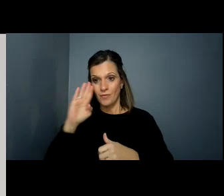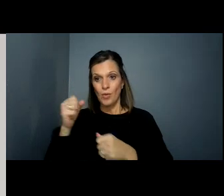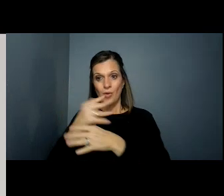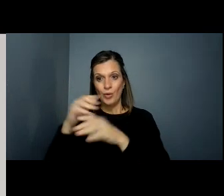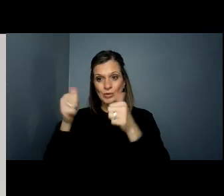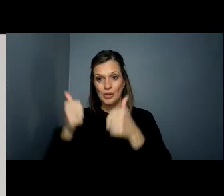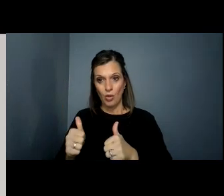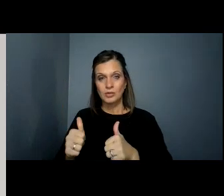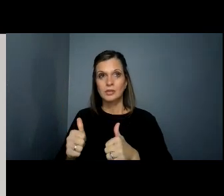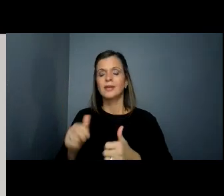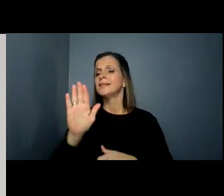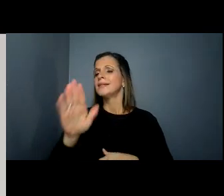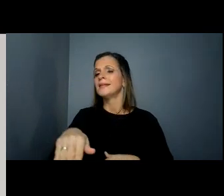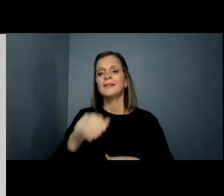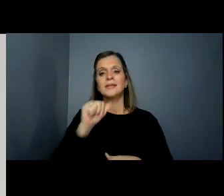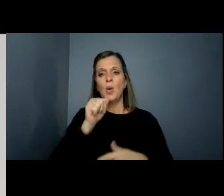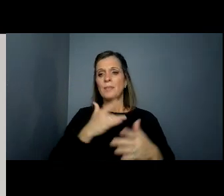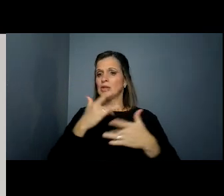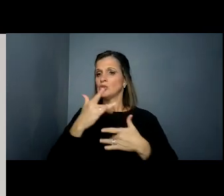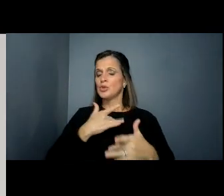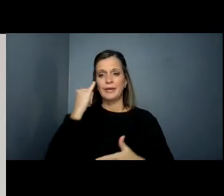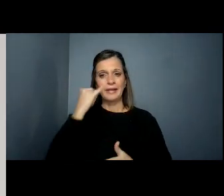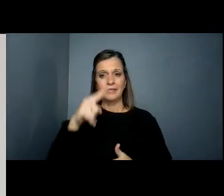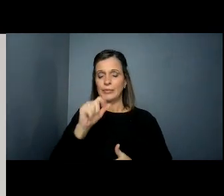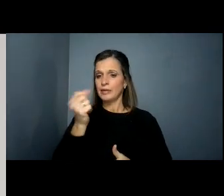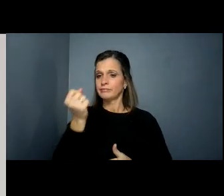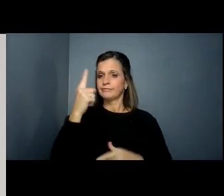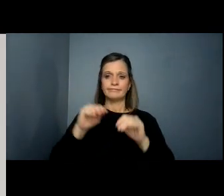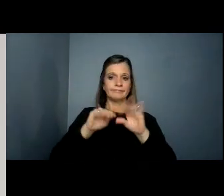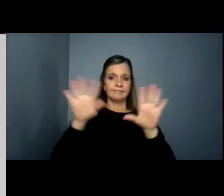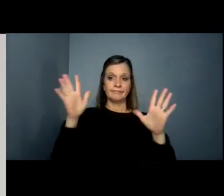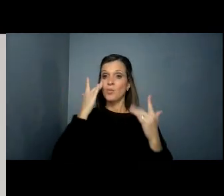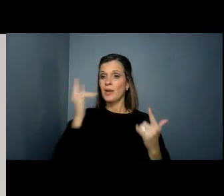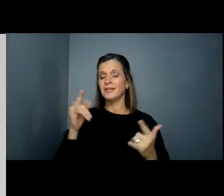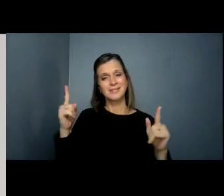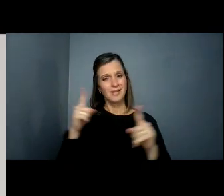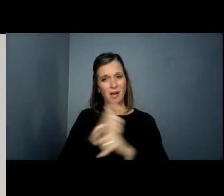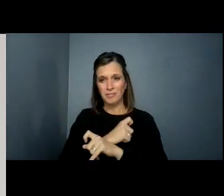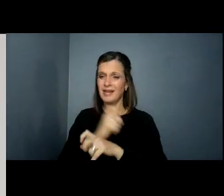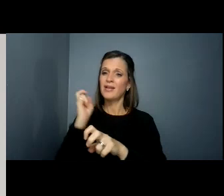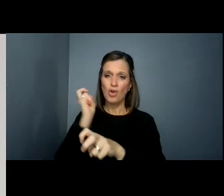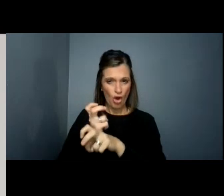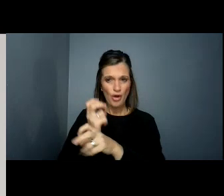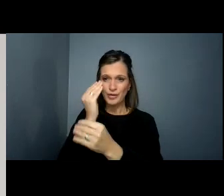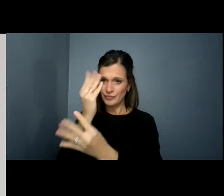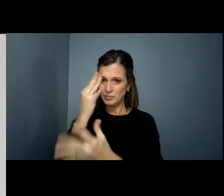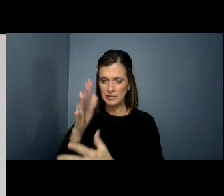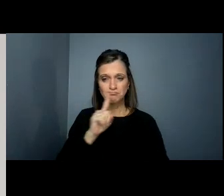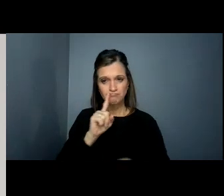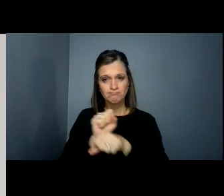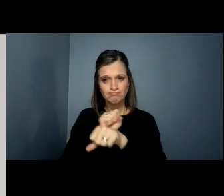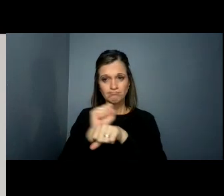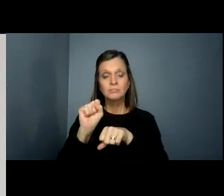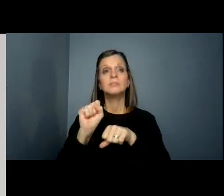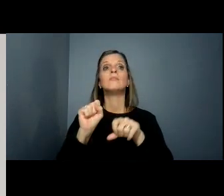great understanding of it 'cause it is hard and it can show up in many different ways. These things can be all over the page, but it what? What we're trying to say.